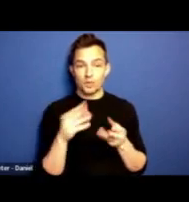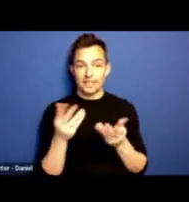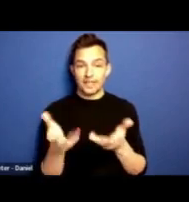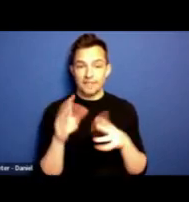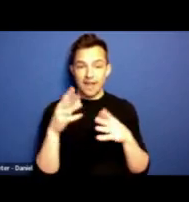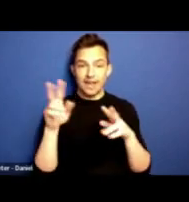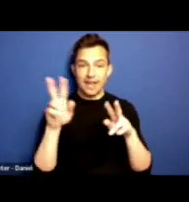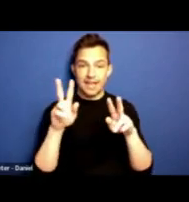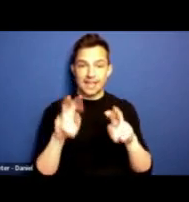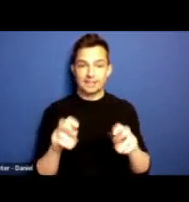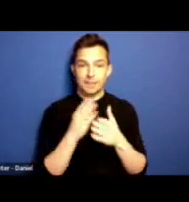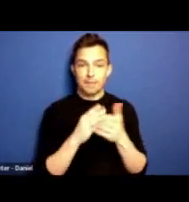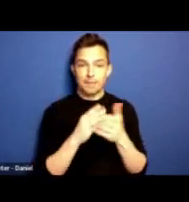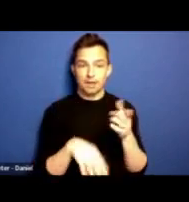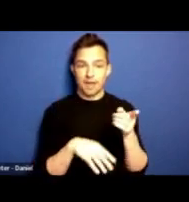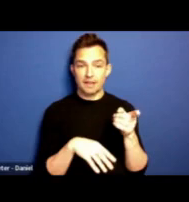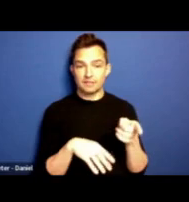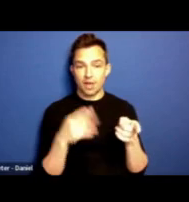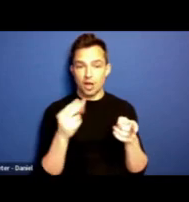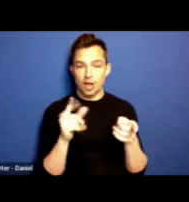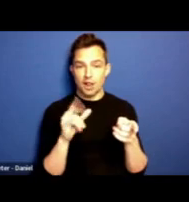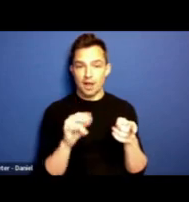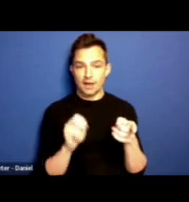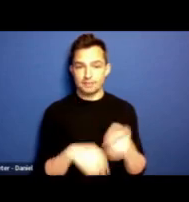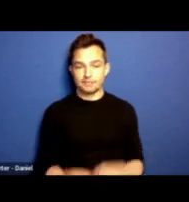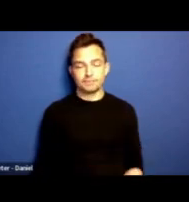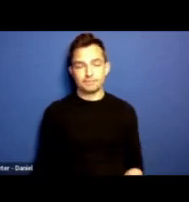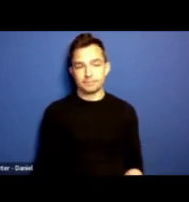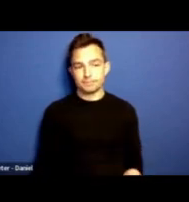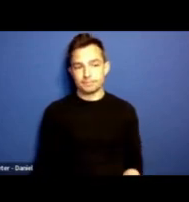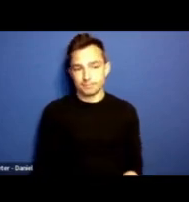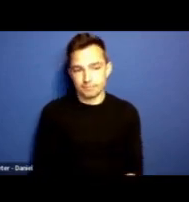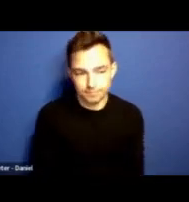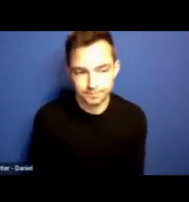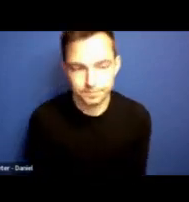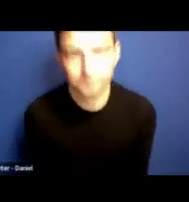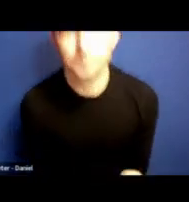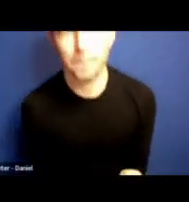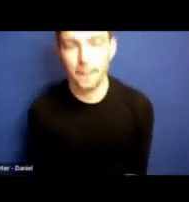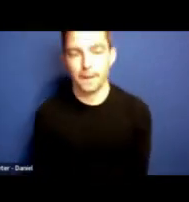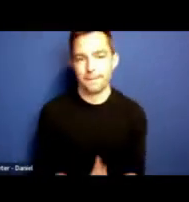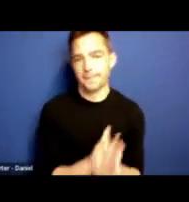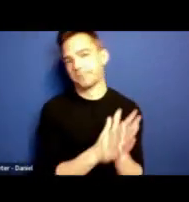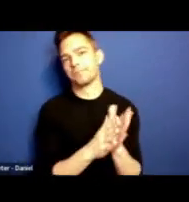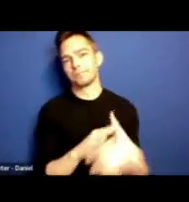portion of the hotline in the hotline call next. The vast